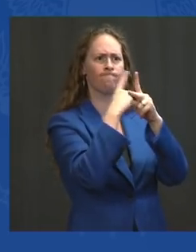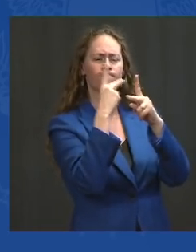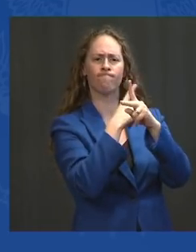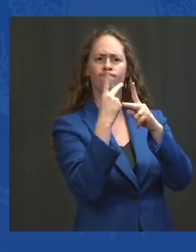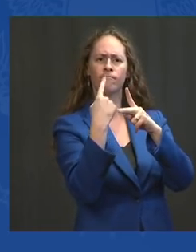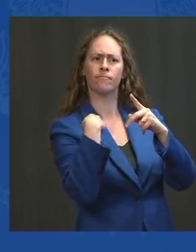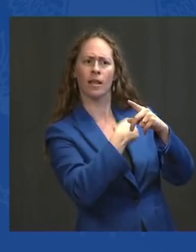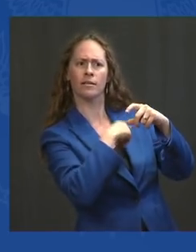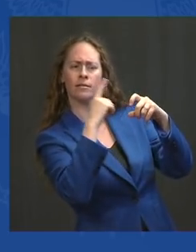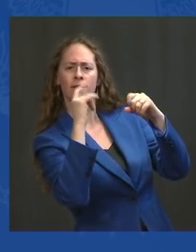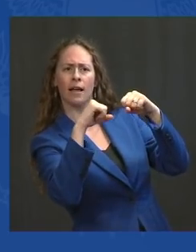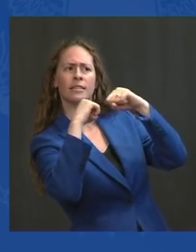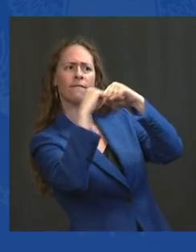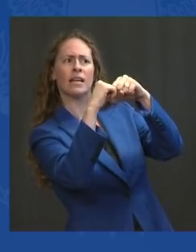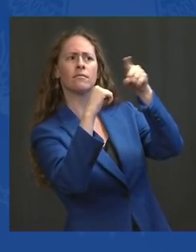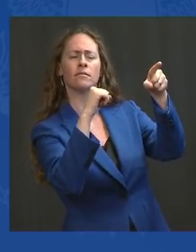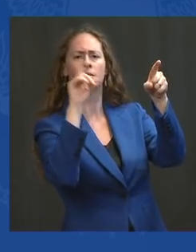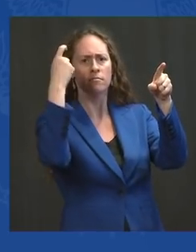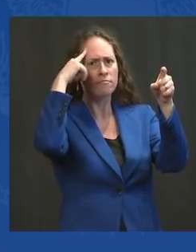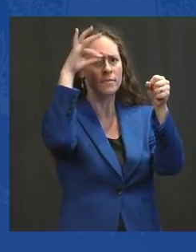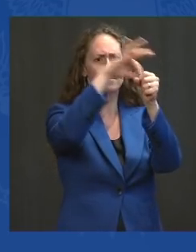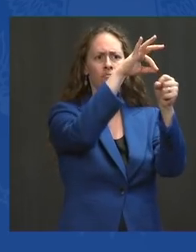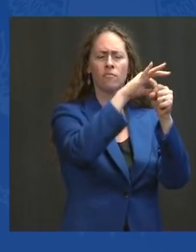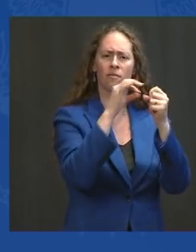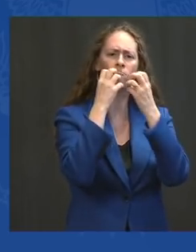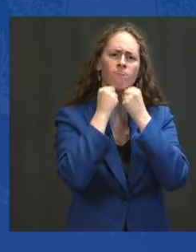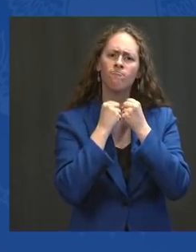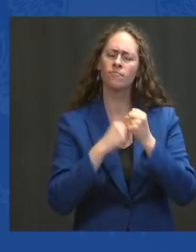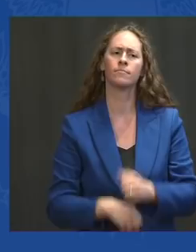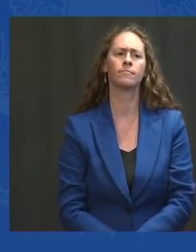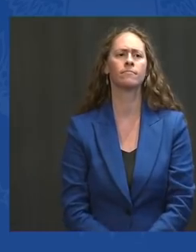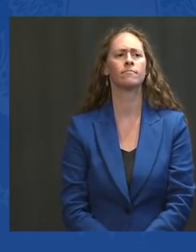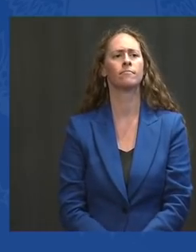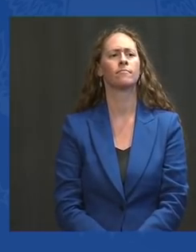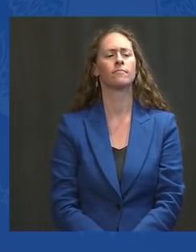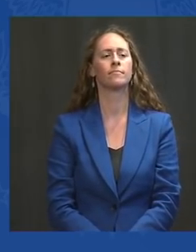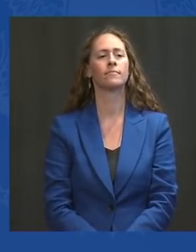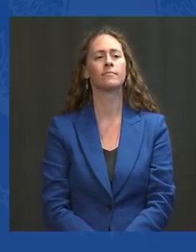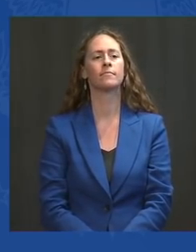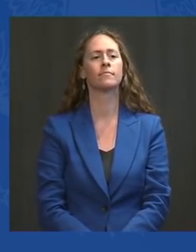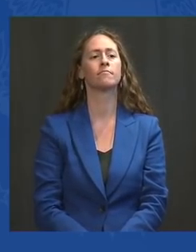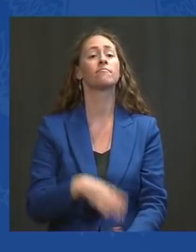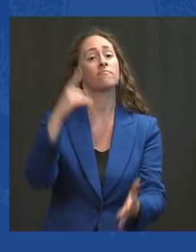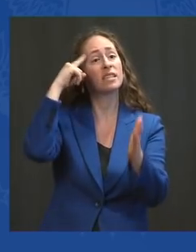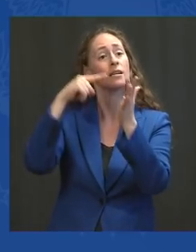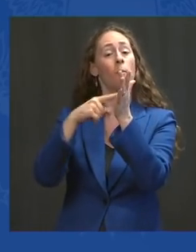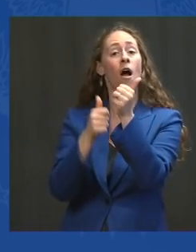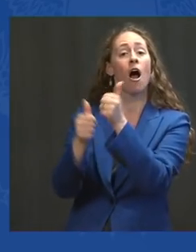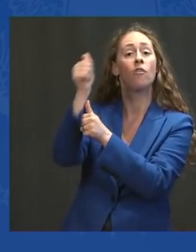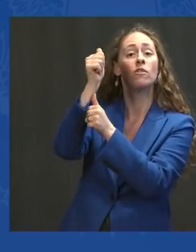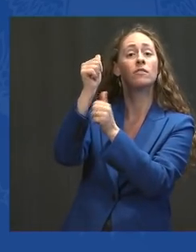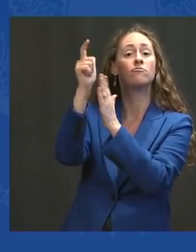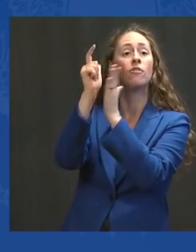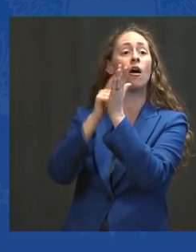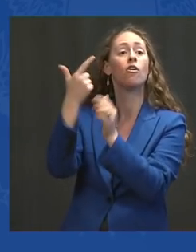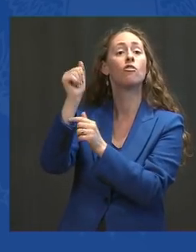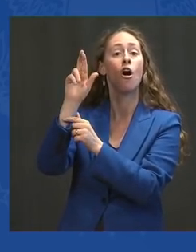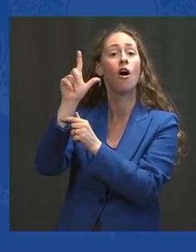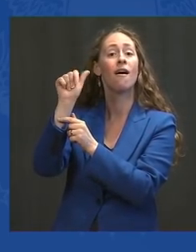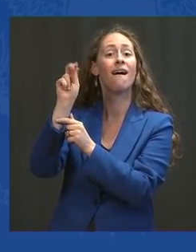For example, Attorney General Merrick Garland announced that the United States Department of Justice is going to be using its authorities